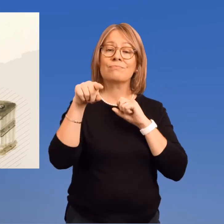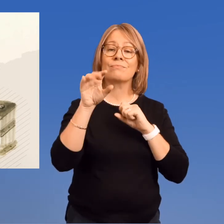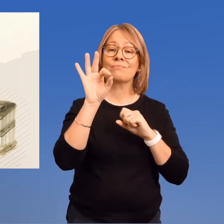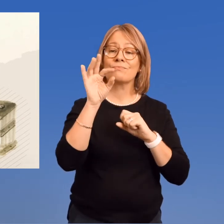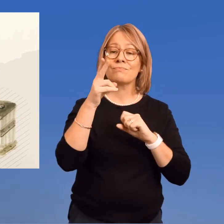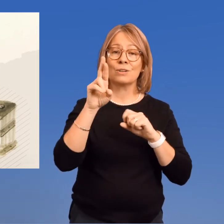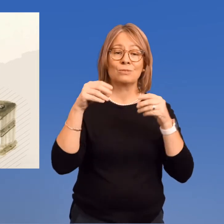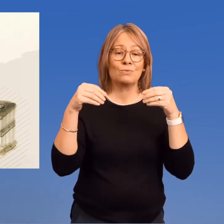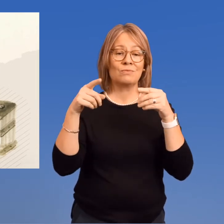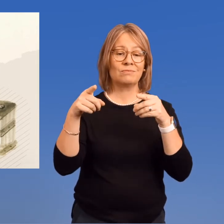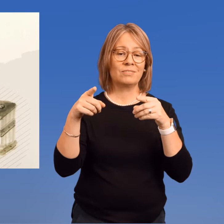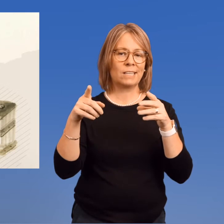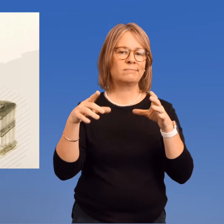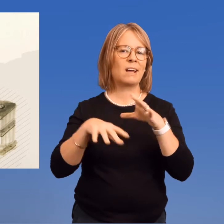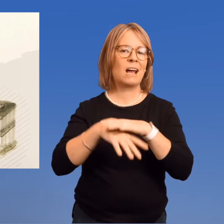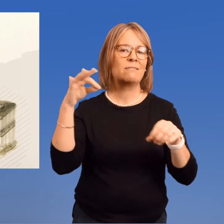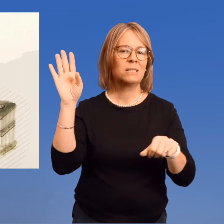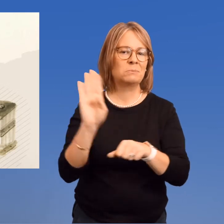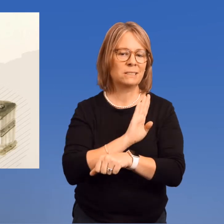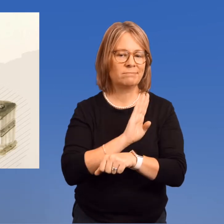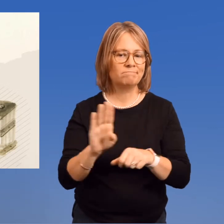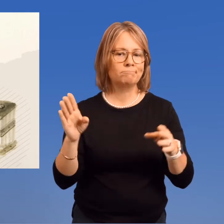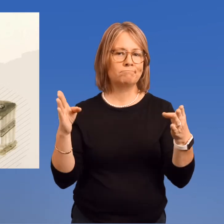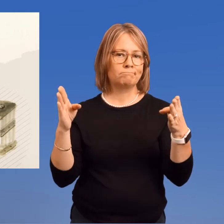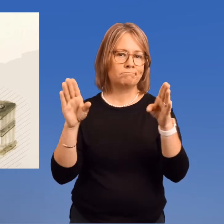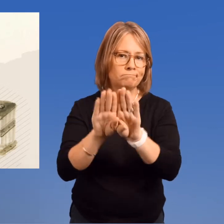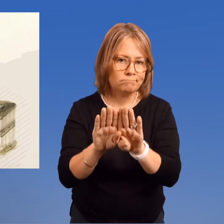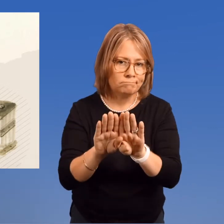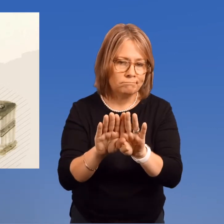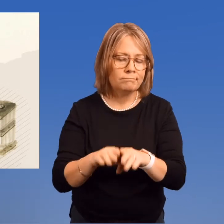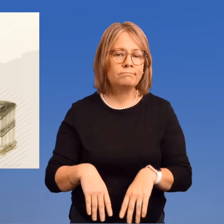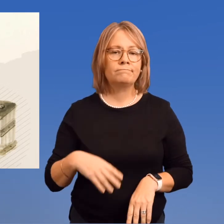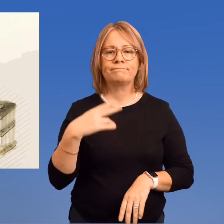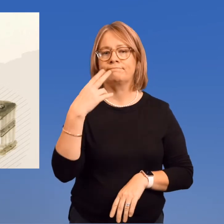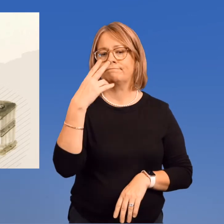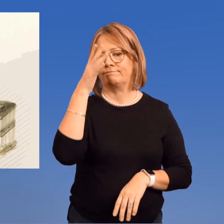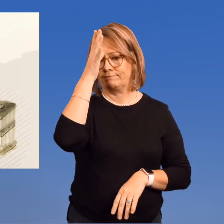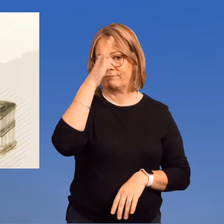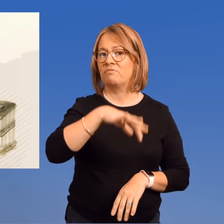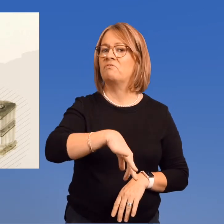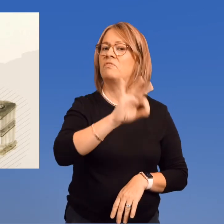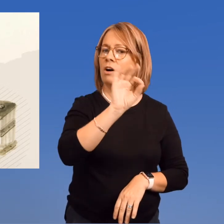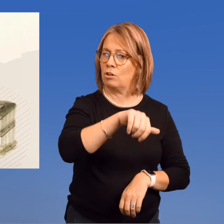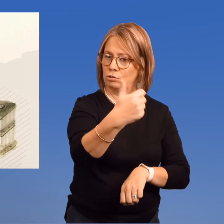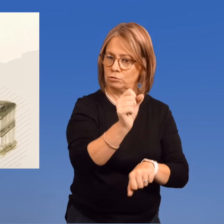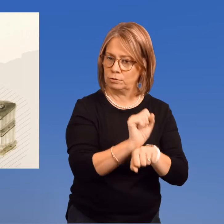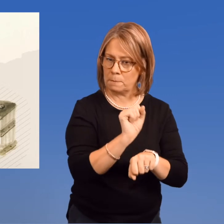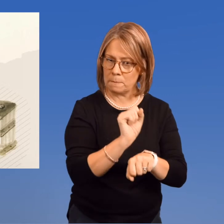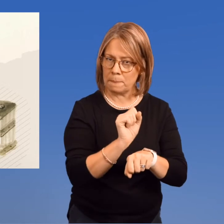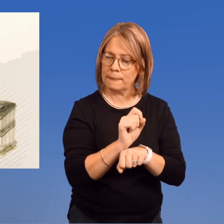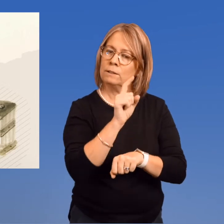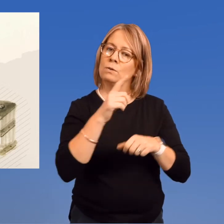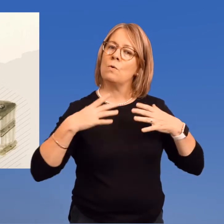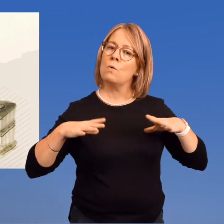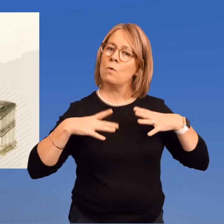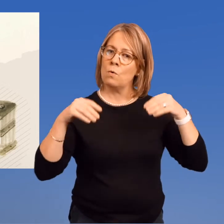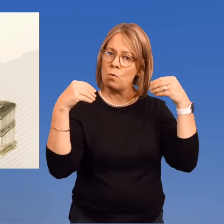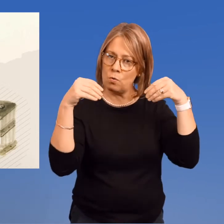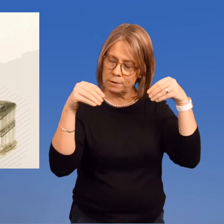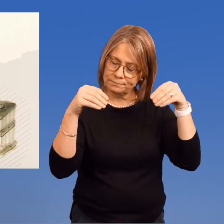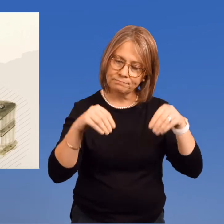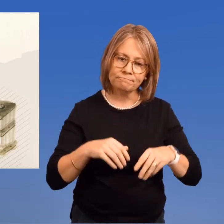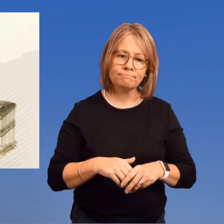When the shop went out of business, he got a job at a clothing store.